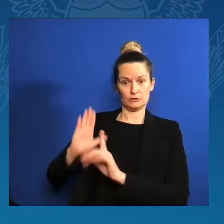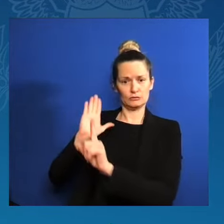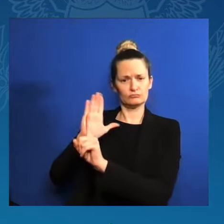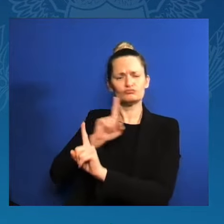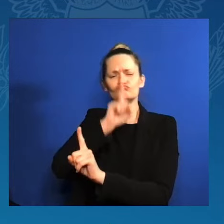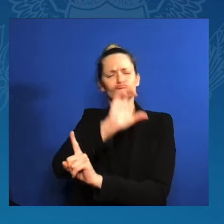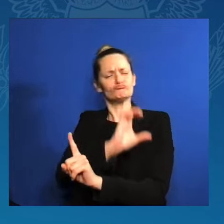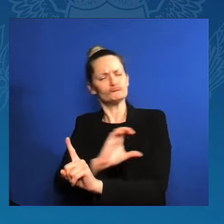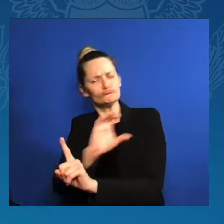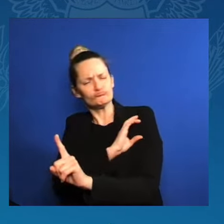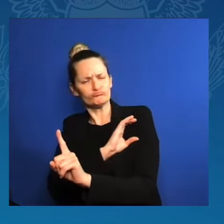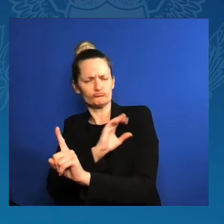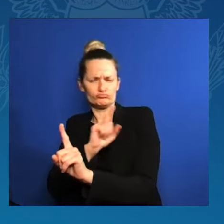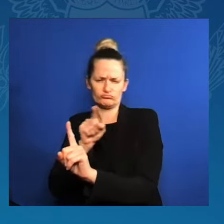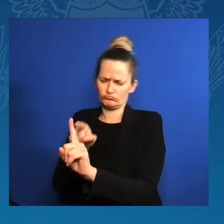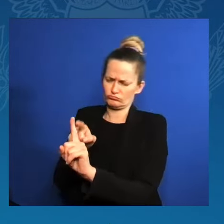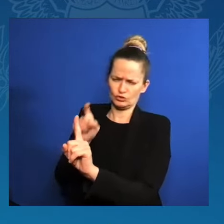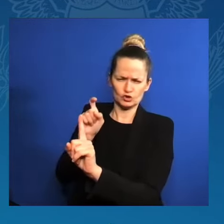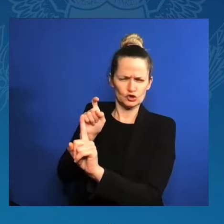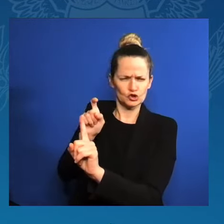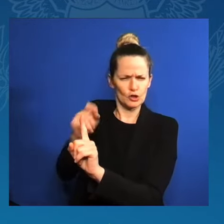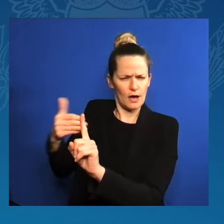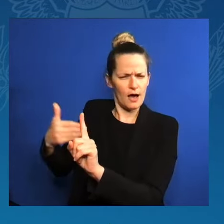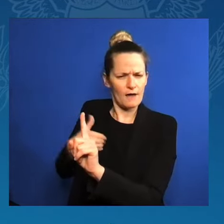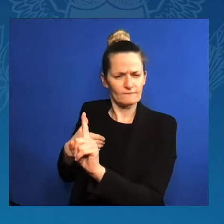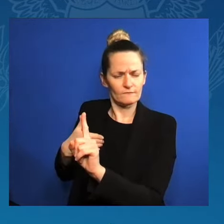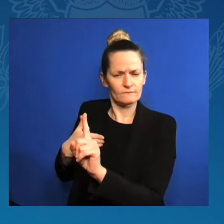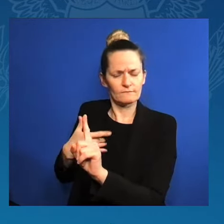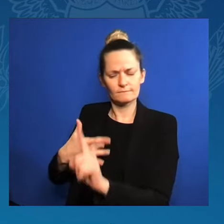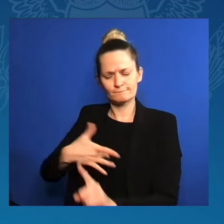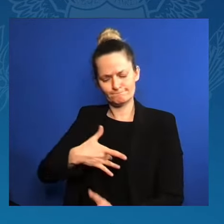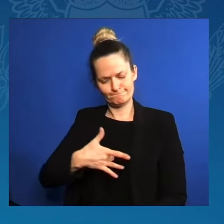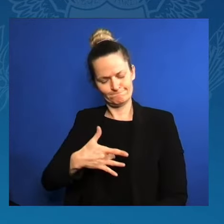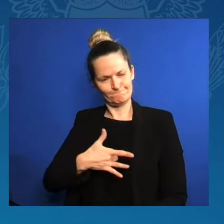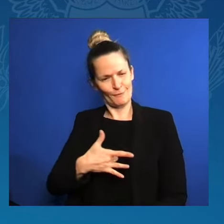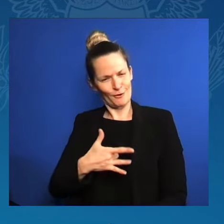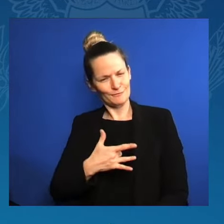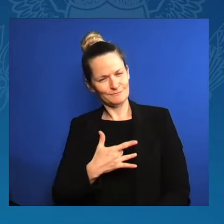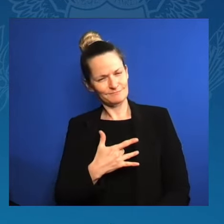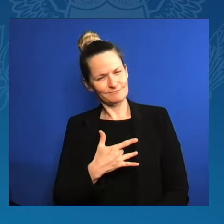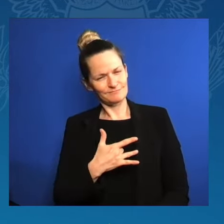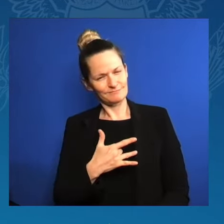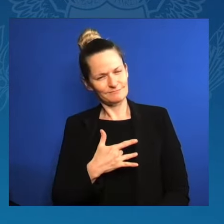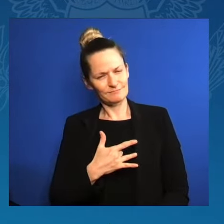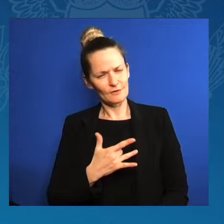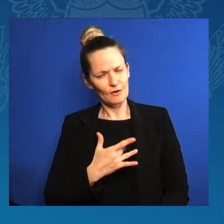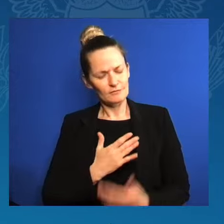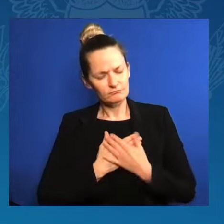to truly have some curiosity and concern and care